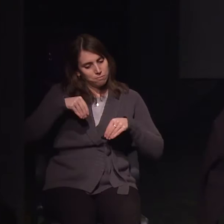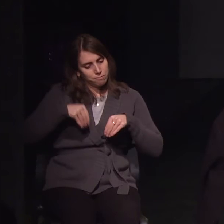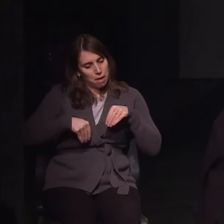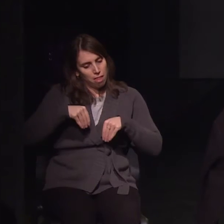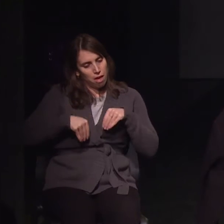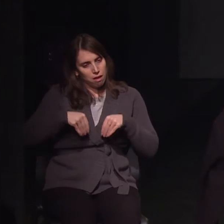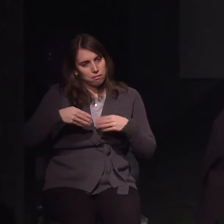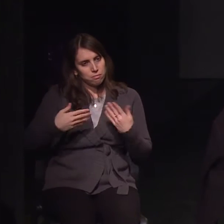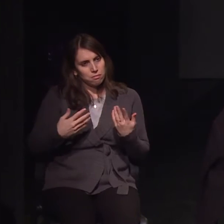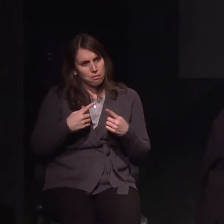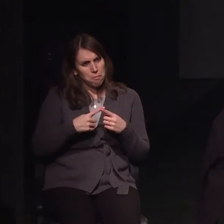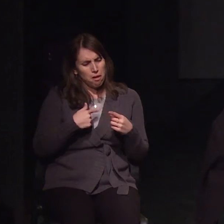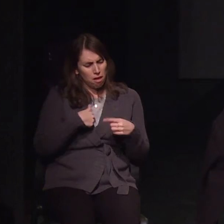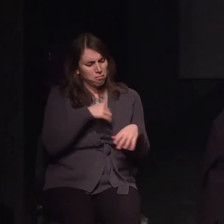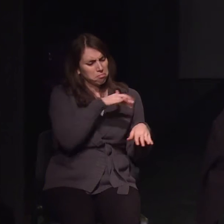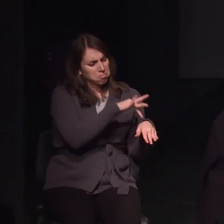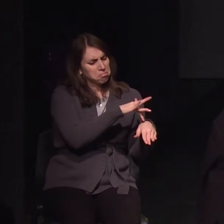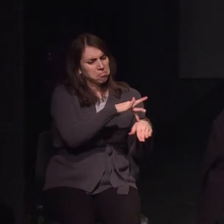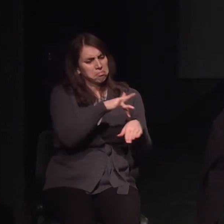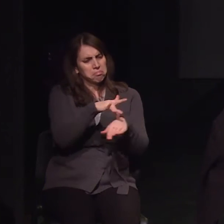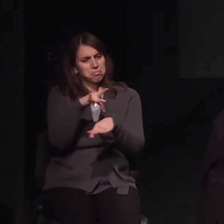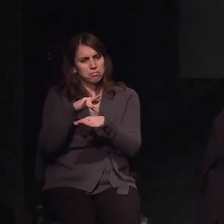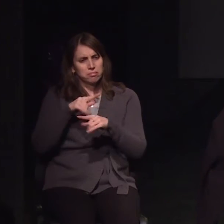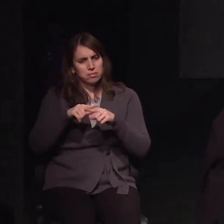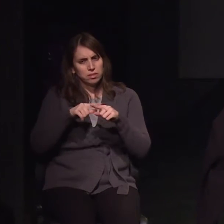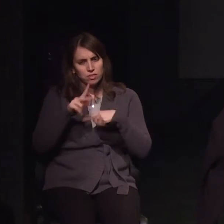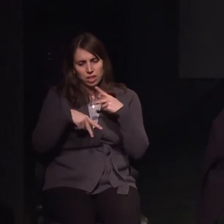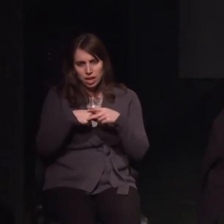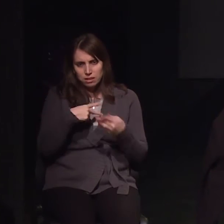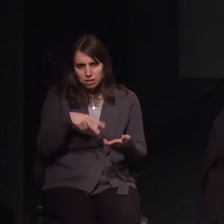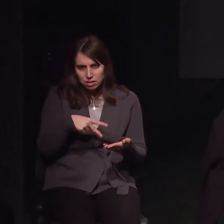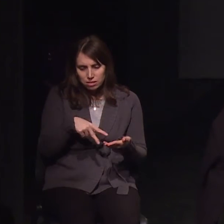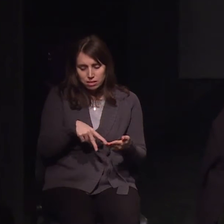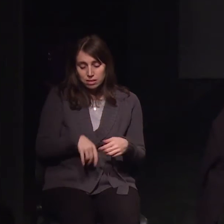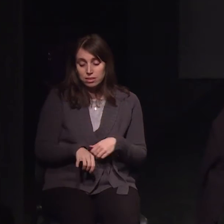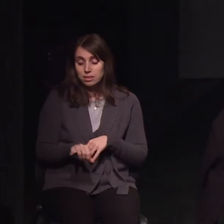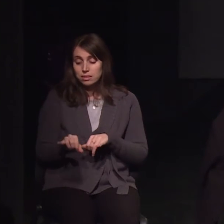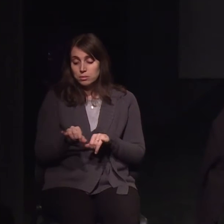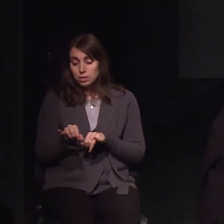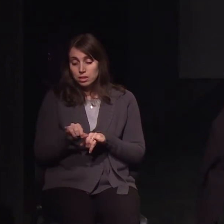I work across the board in dance now, and similarly music, you may be most concerned